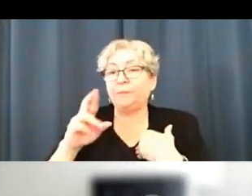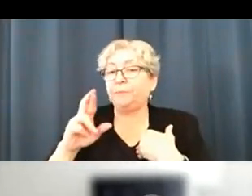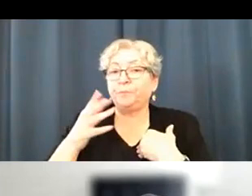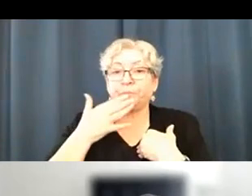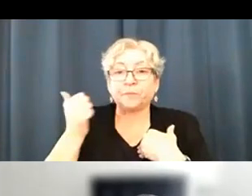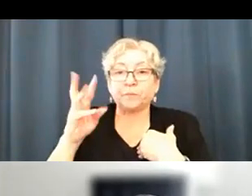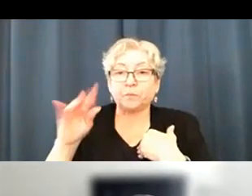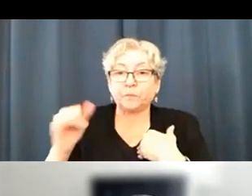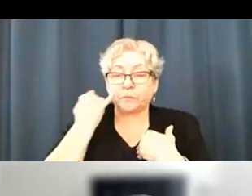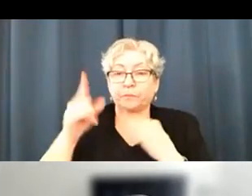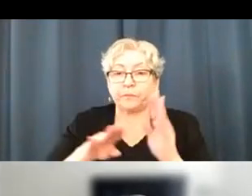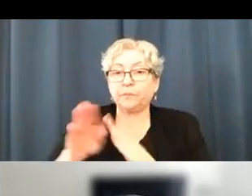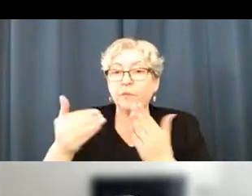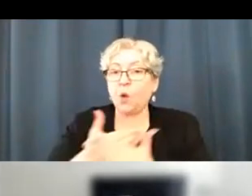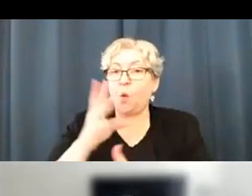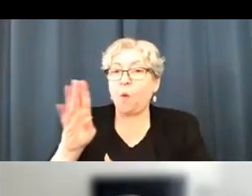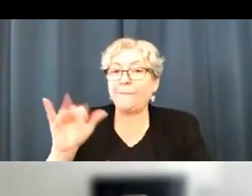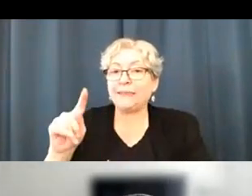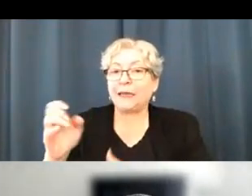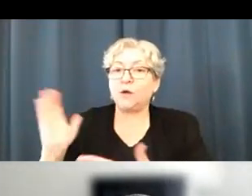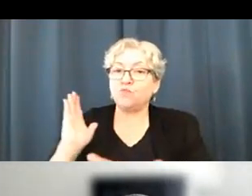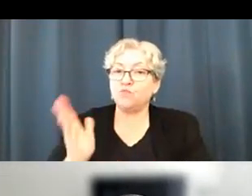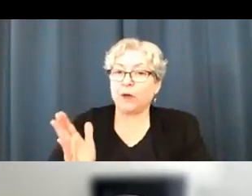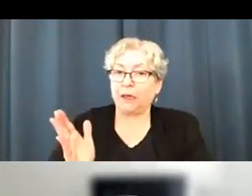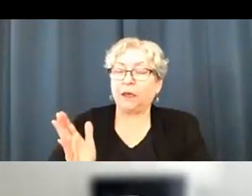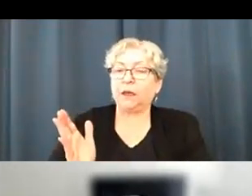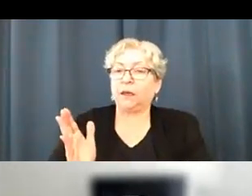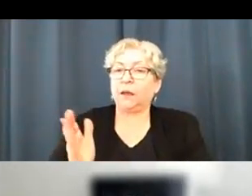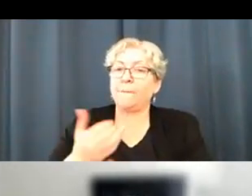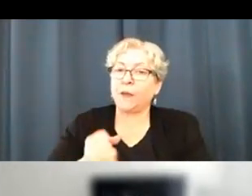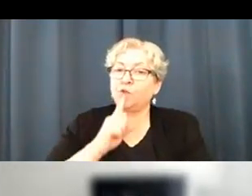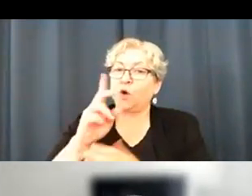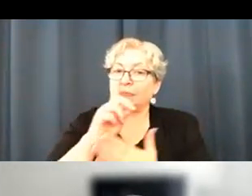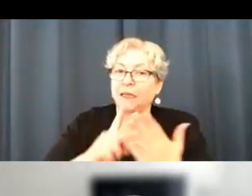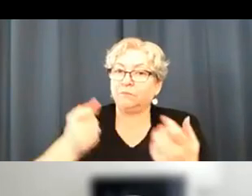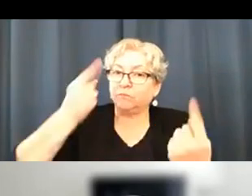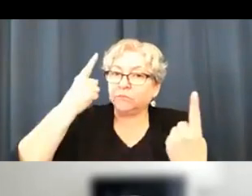if you're developing a new website, is make sure your designers understand accessibility